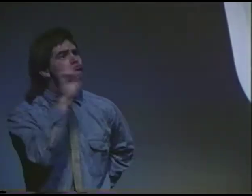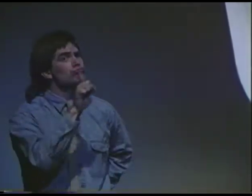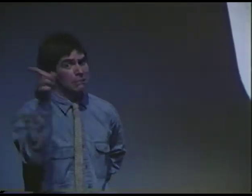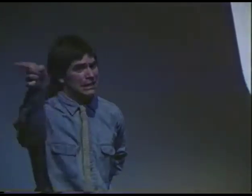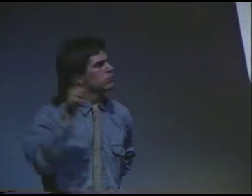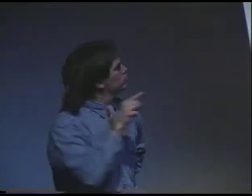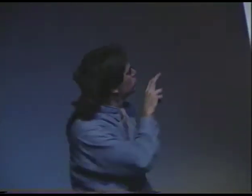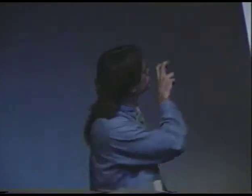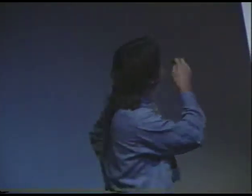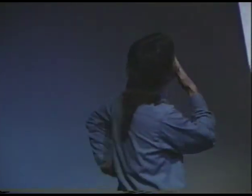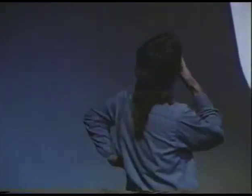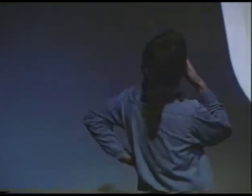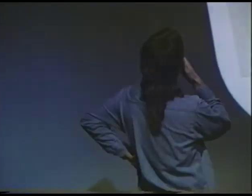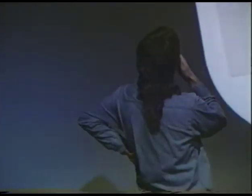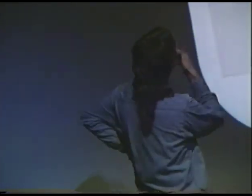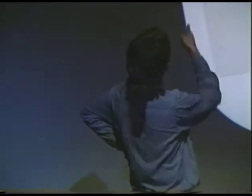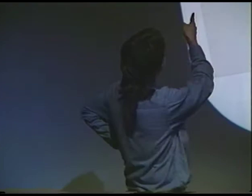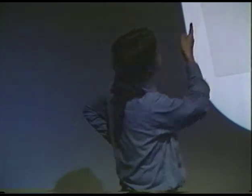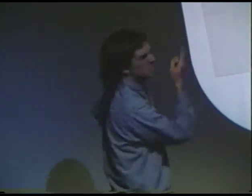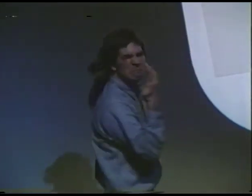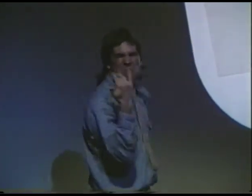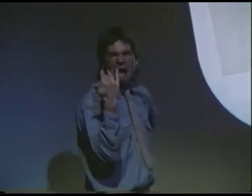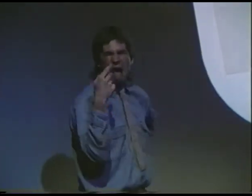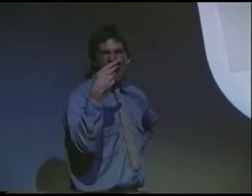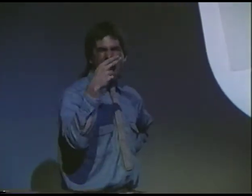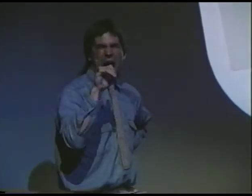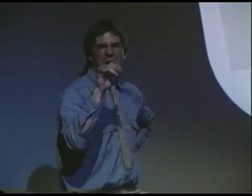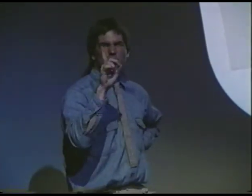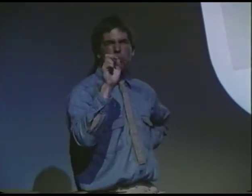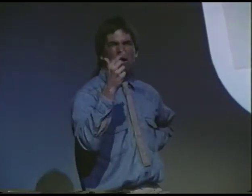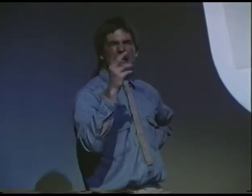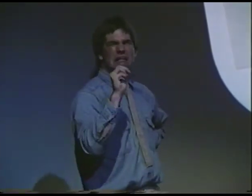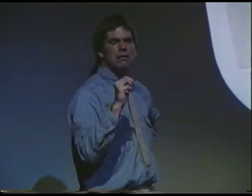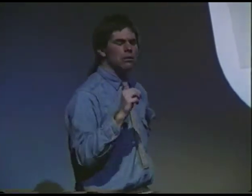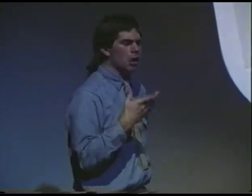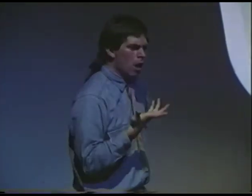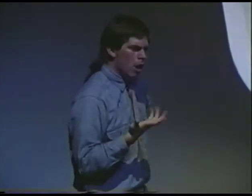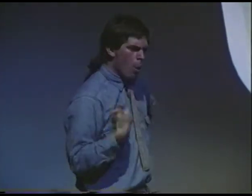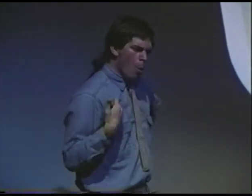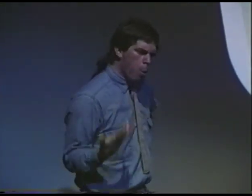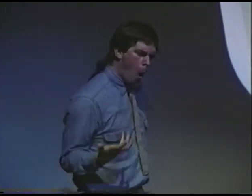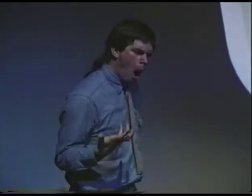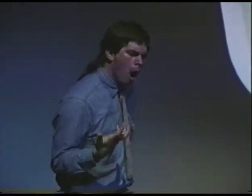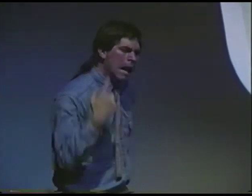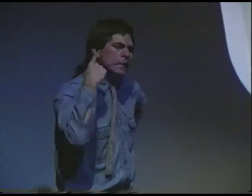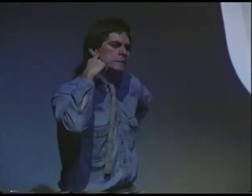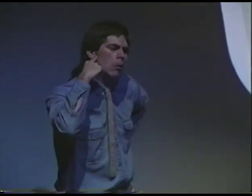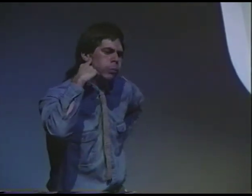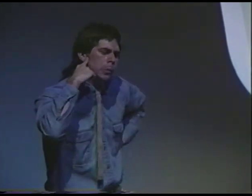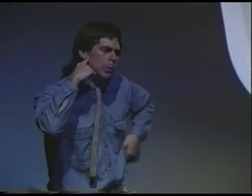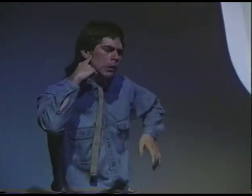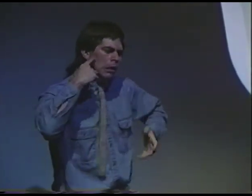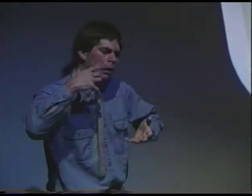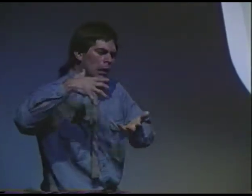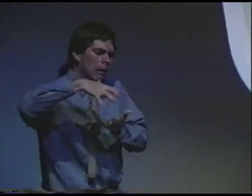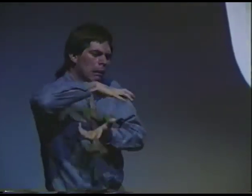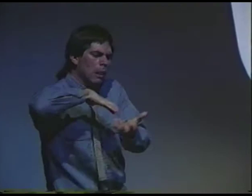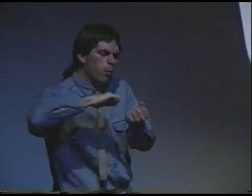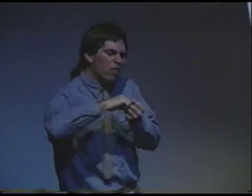Patrick Gravel was willing to do it. And he looked at the line, and he said, why hydrogen?